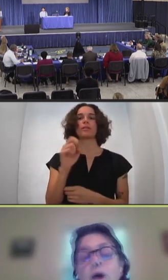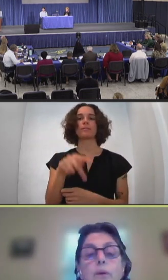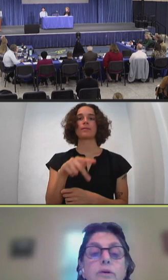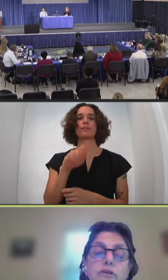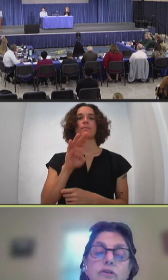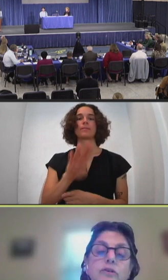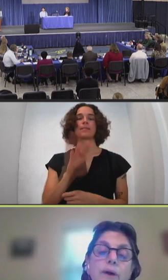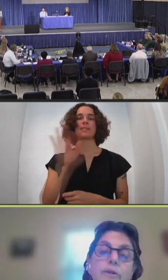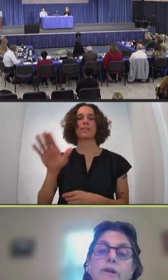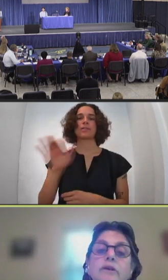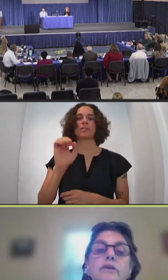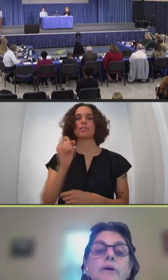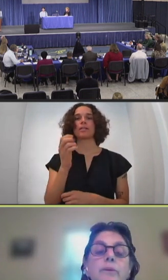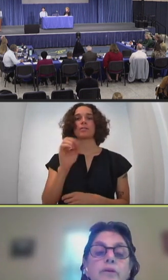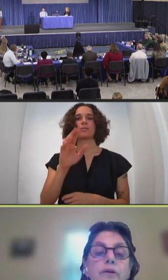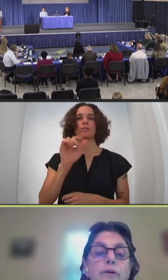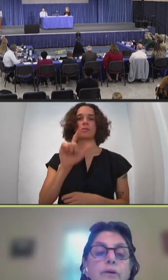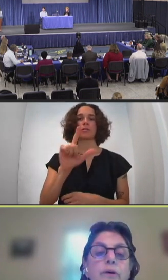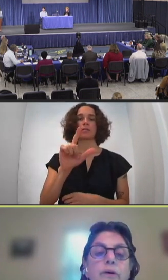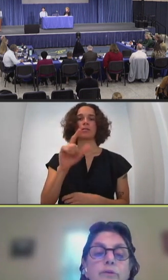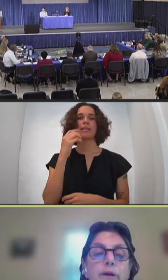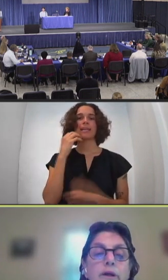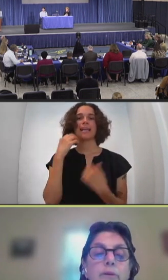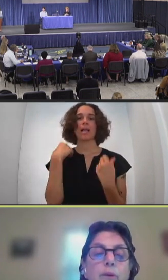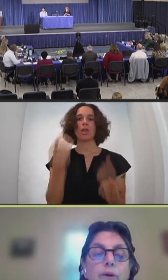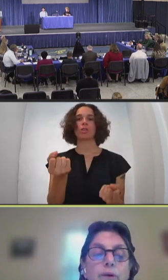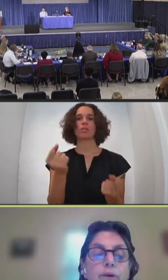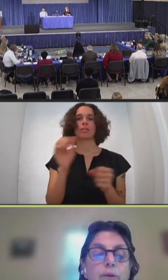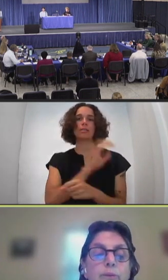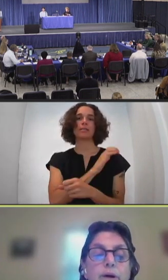which is a recommendation that we've heard earlier as being an important group.